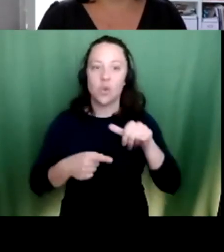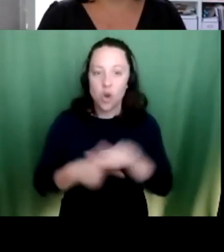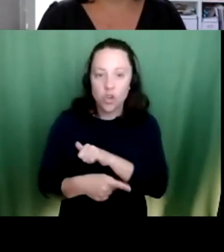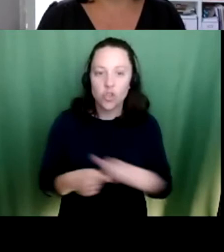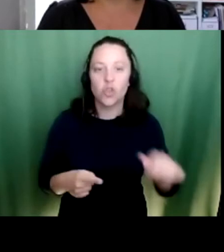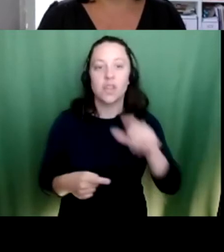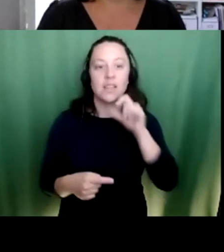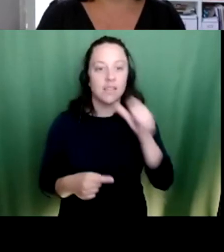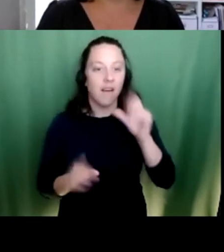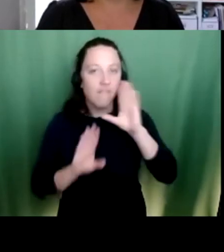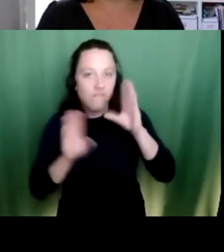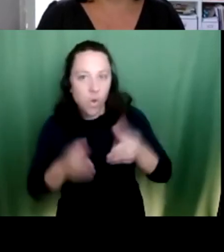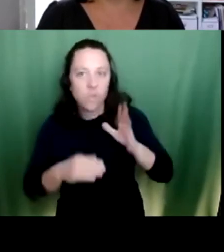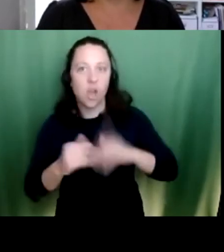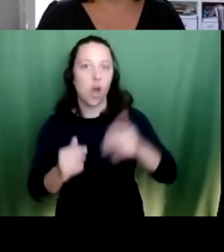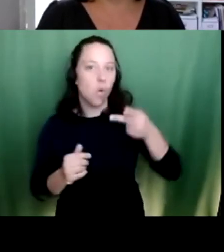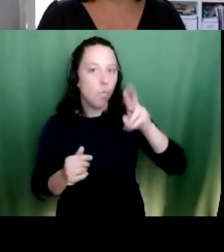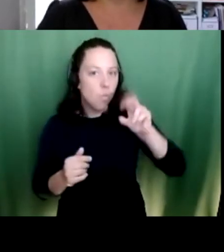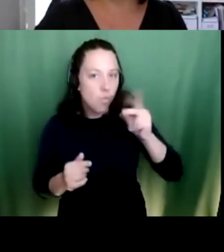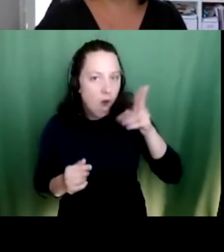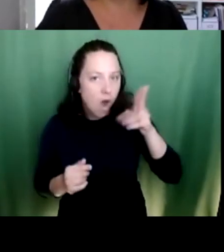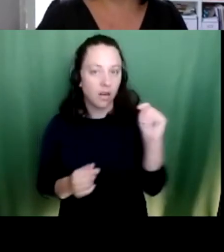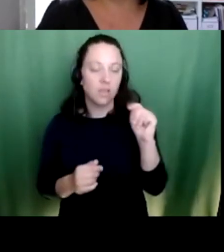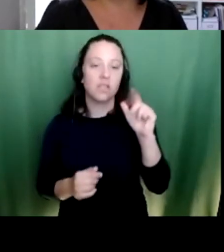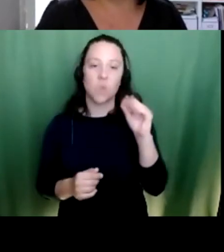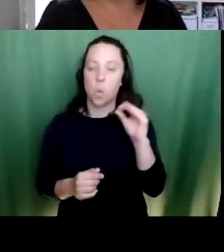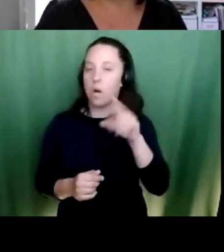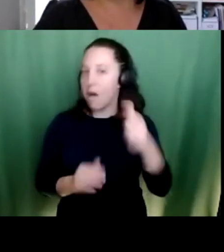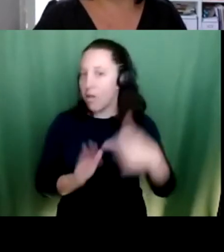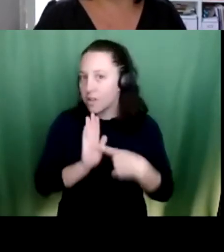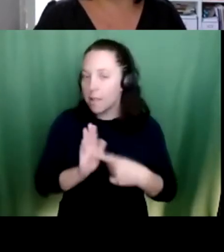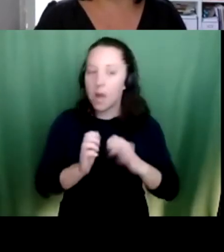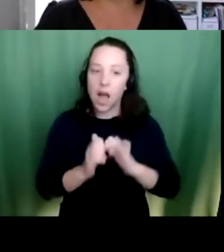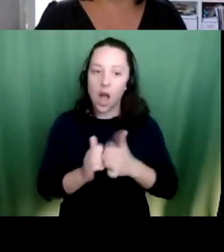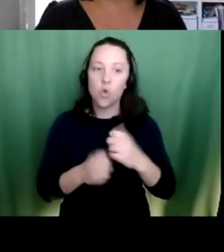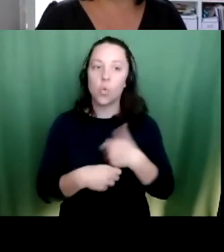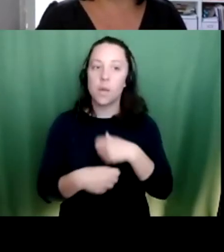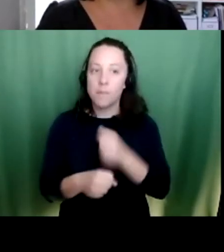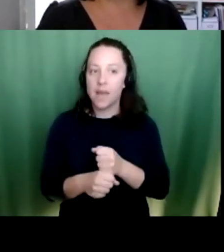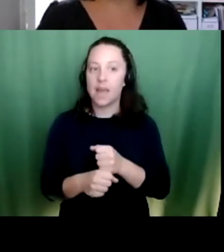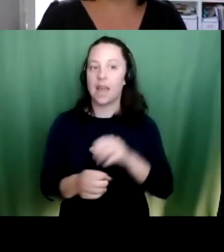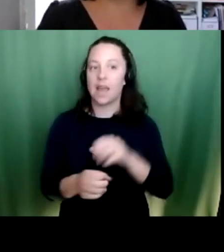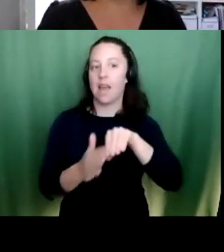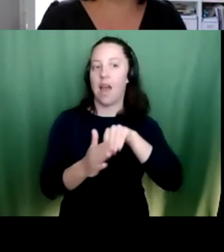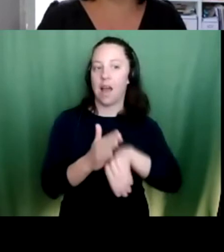if you have other examples of how you were able to create access, especially if there are different